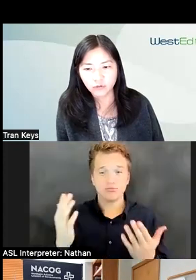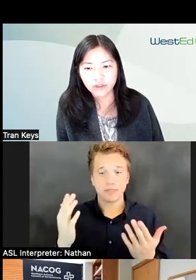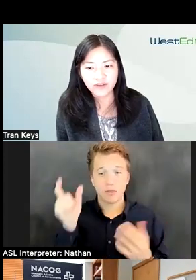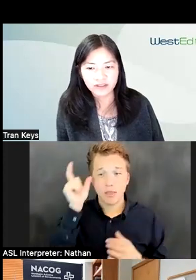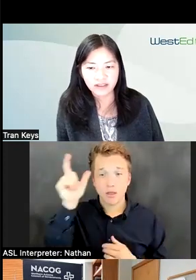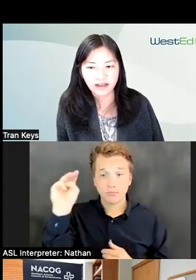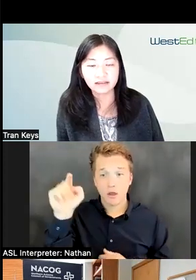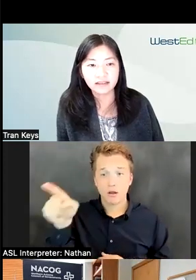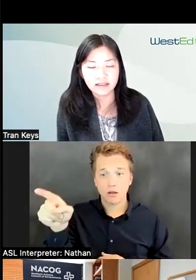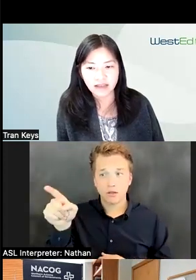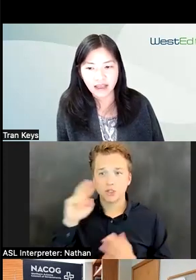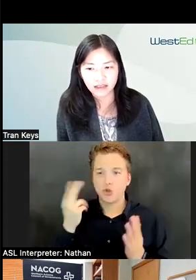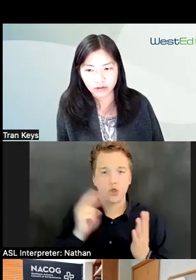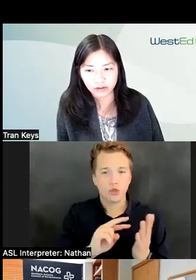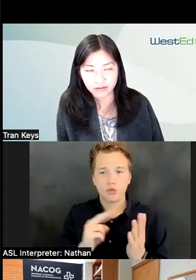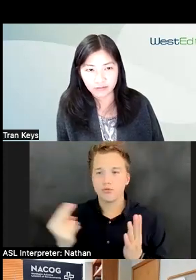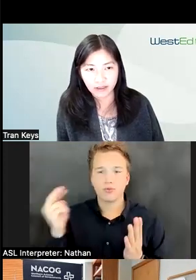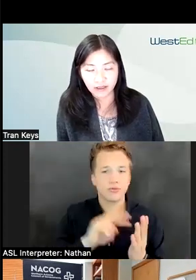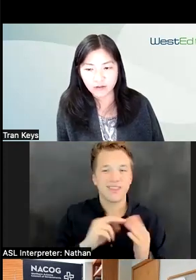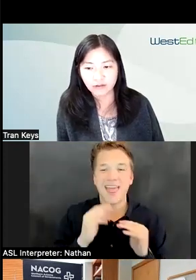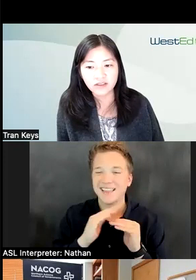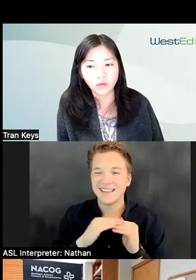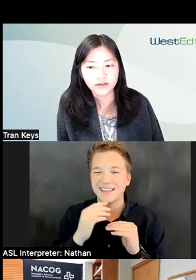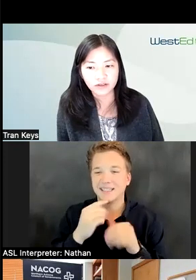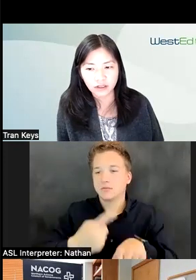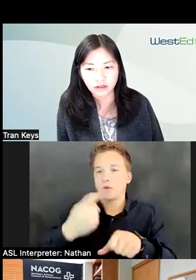revisited at least annually, so at least once a year.